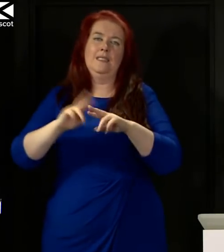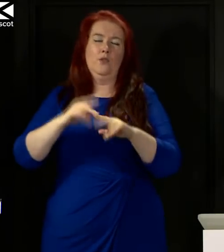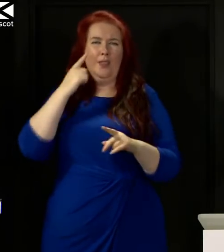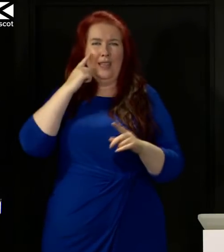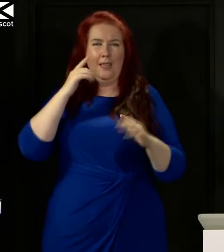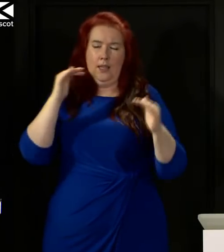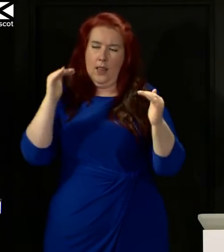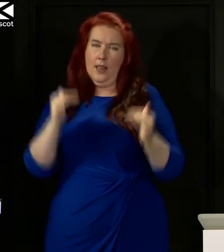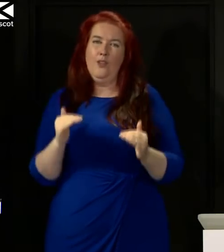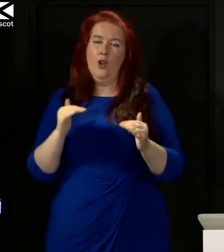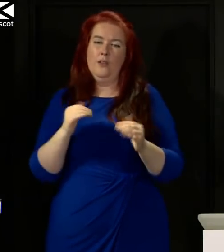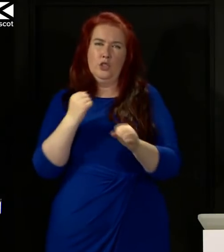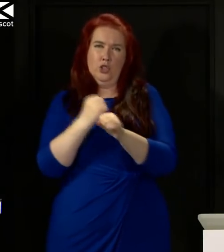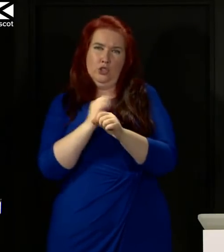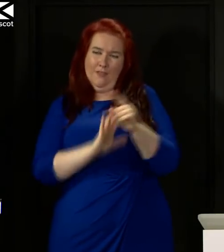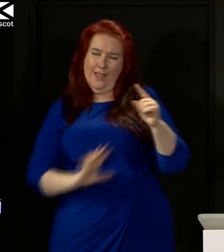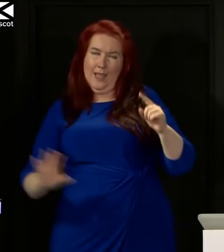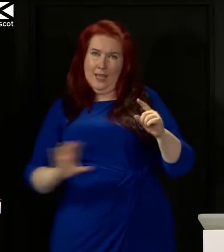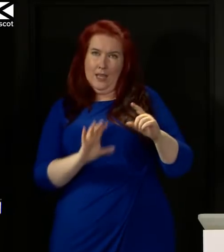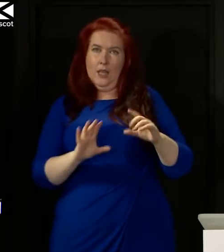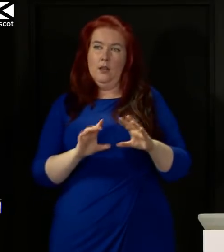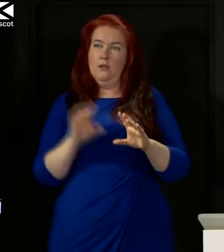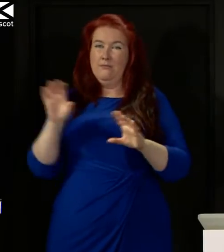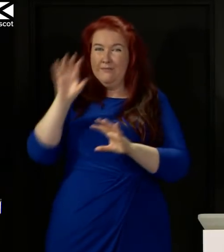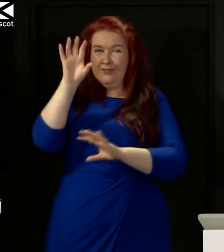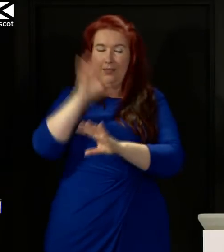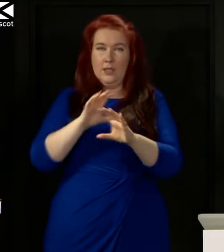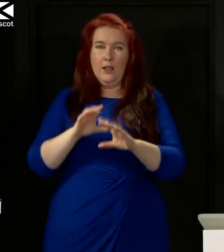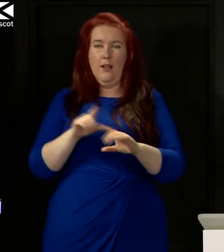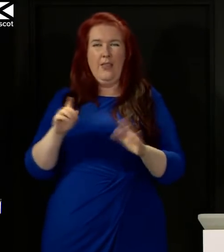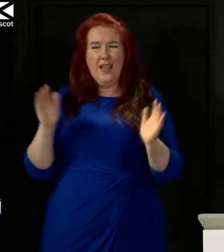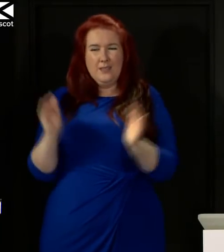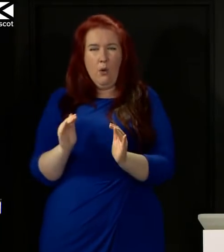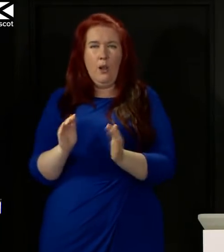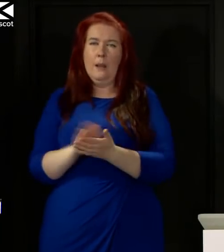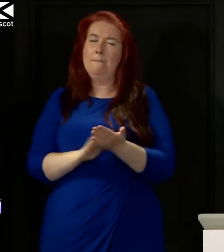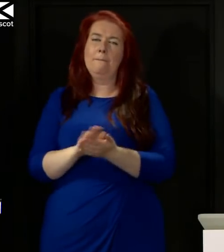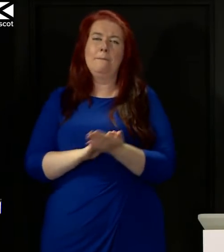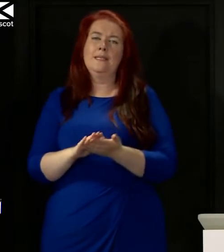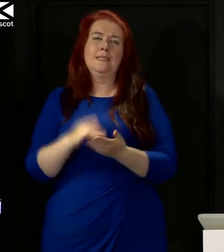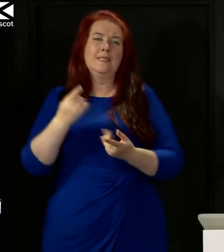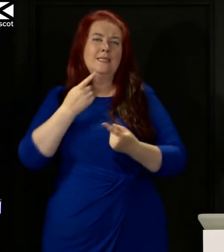to levels, geographic levels that are that small, the unreliability of that increases